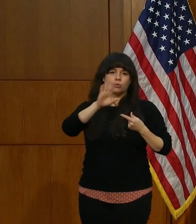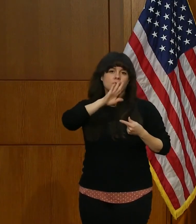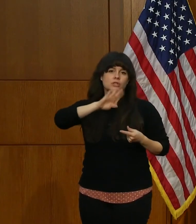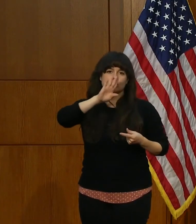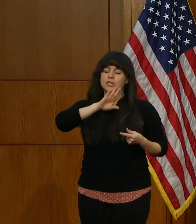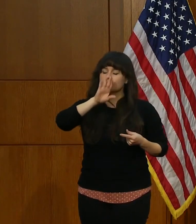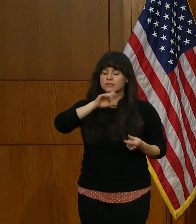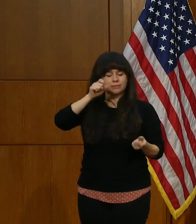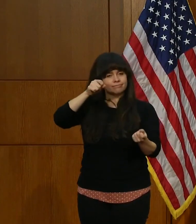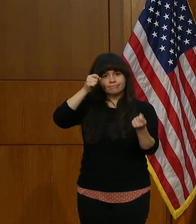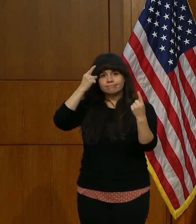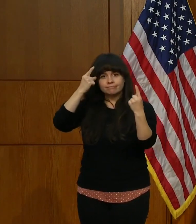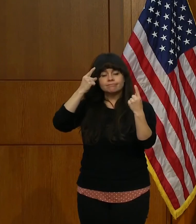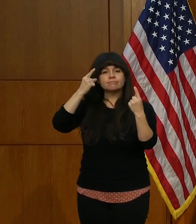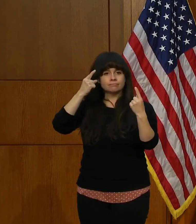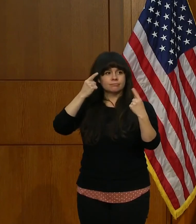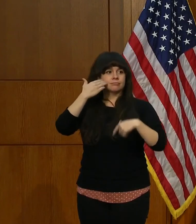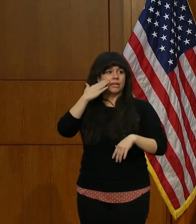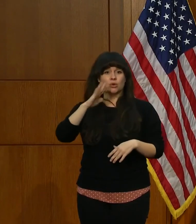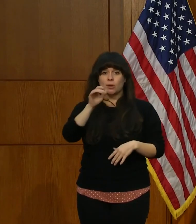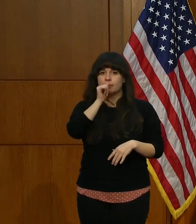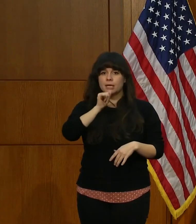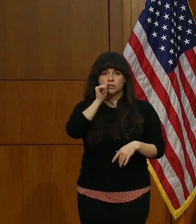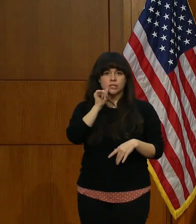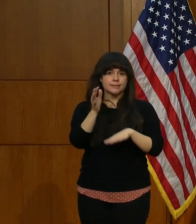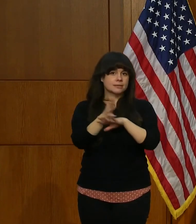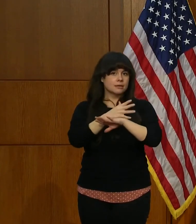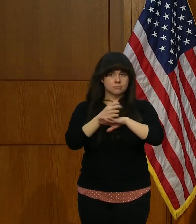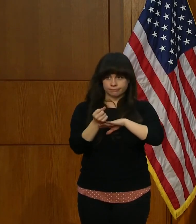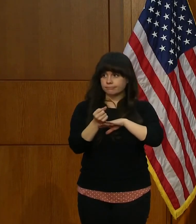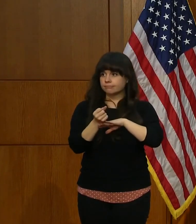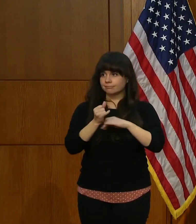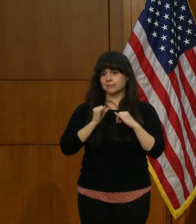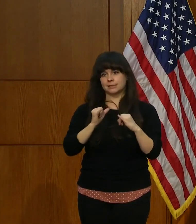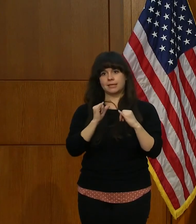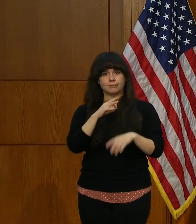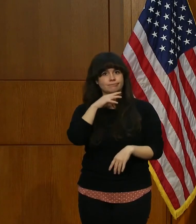WANT ALL OF YOU TO KNOW THAT I UNDERSTAND YOUR FRUSTRATION.